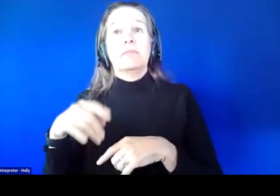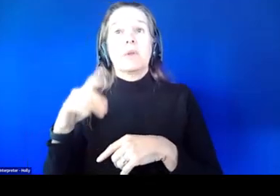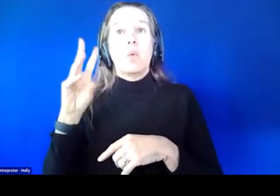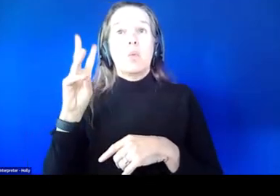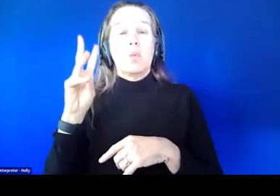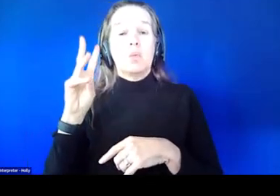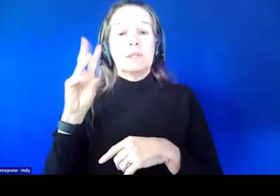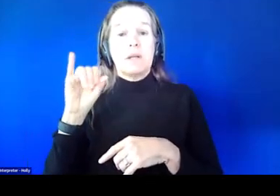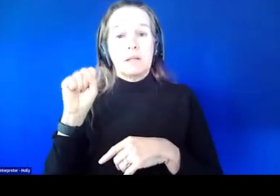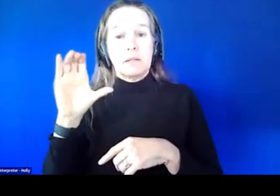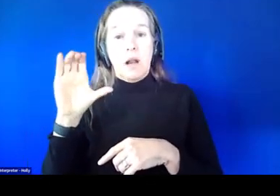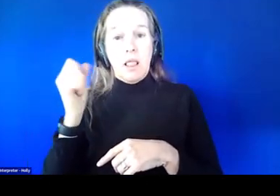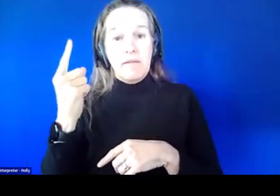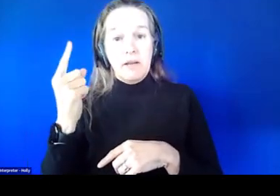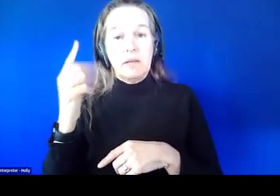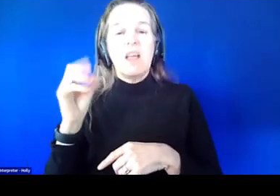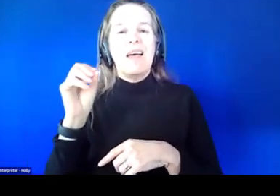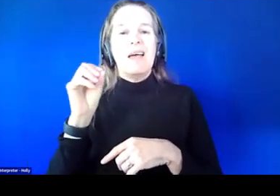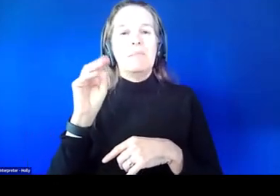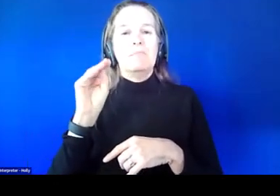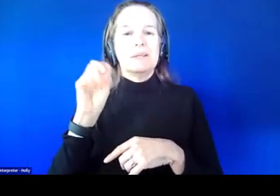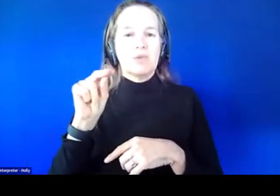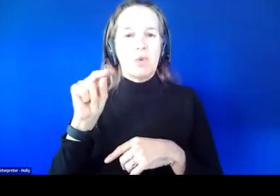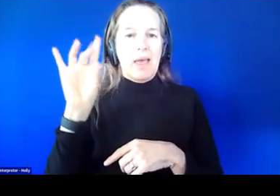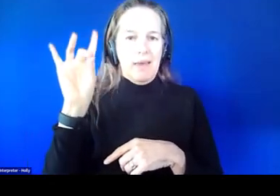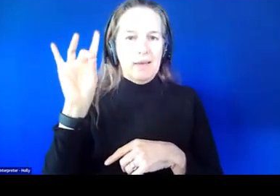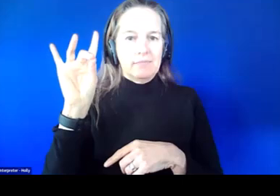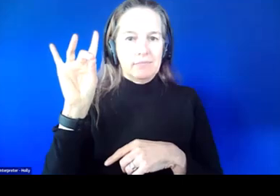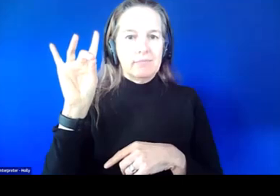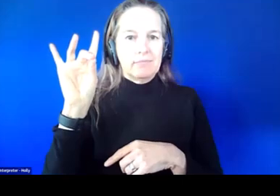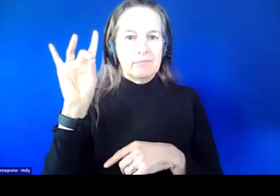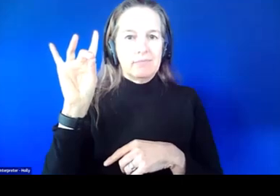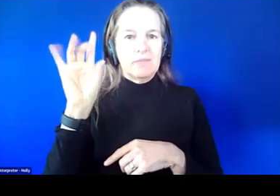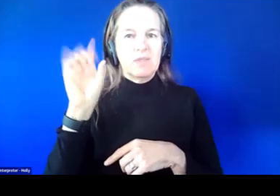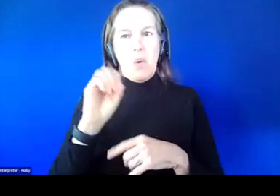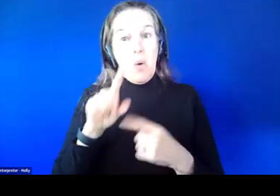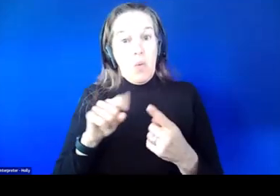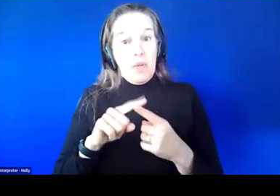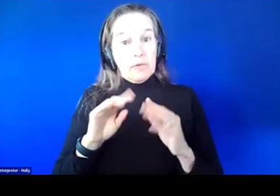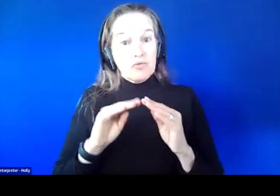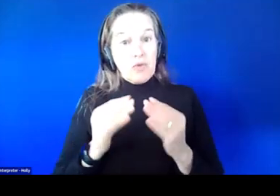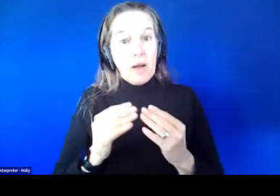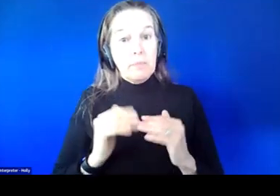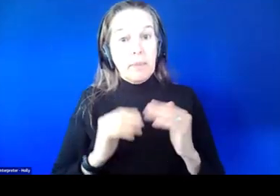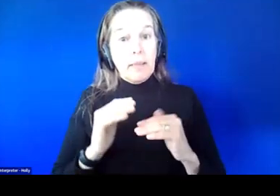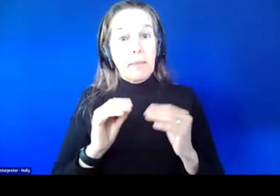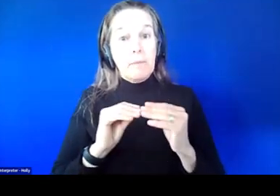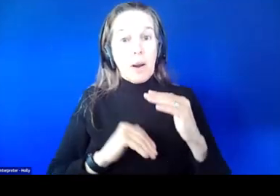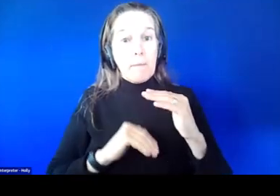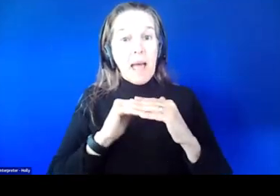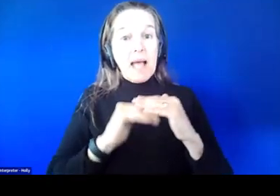Minnesota with eight. And you know these numbers as tribes build capacity um you know bringing in new tribes